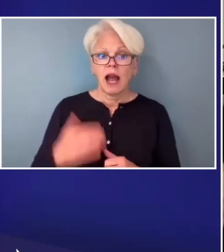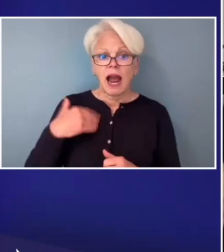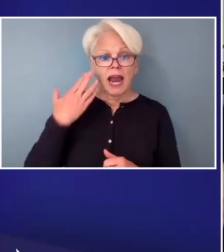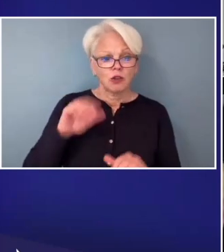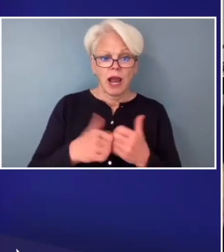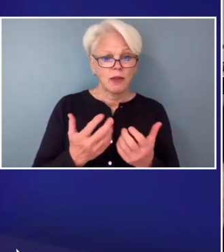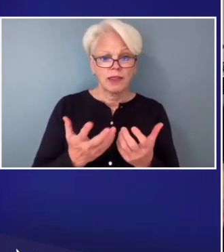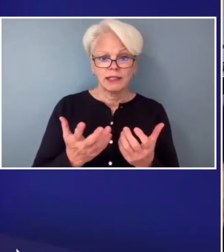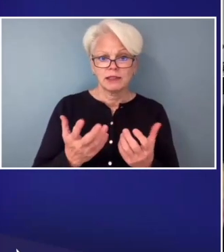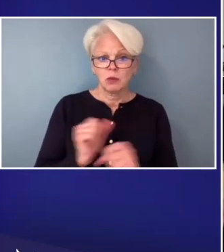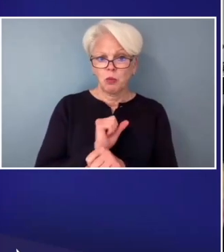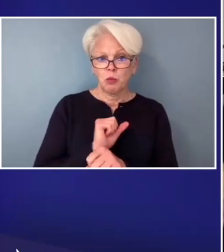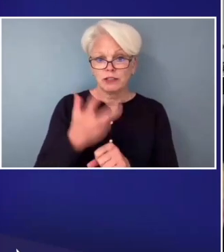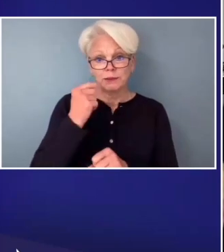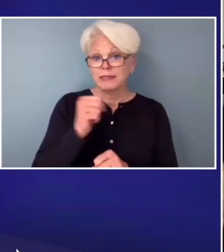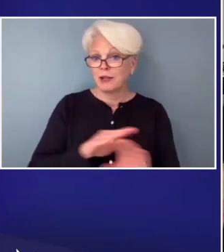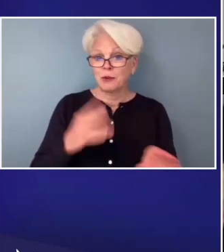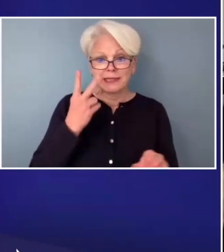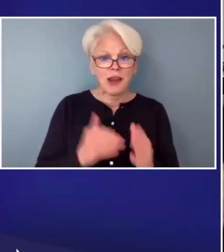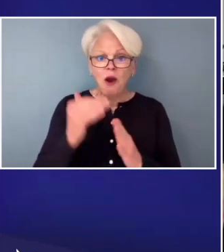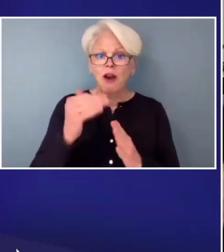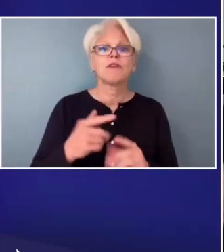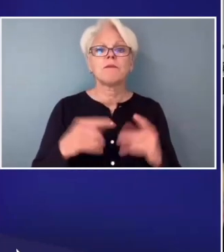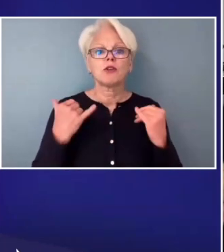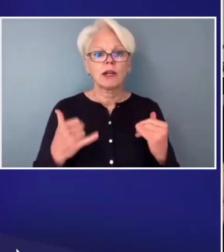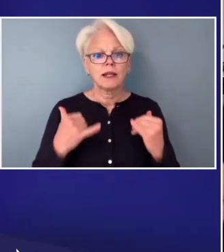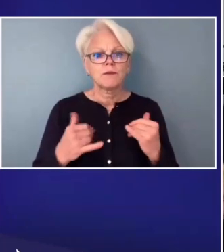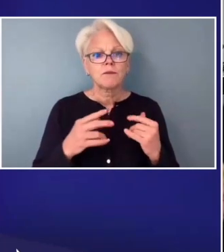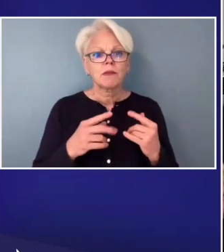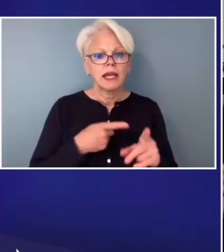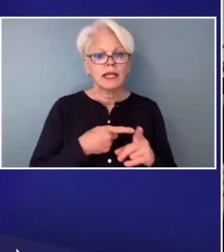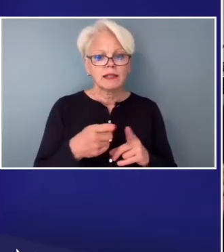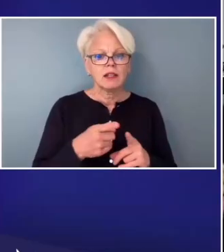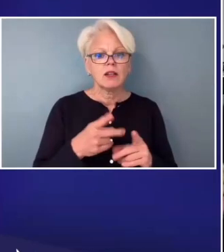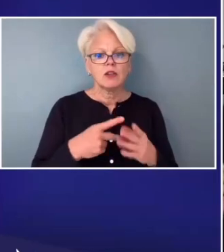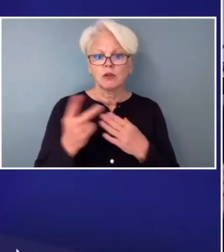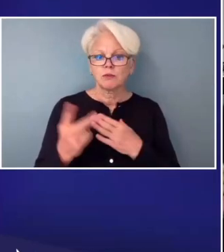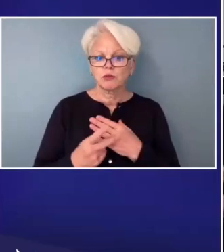because we don't see it very often in the, uh, right now, in the specializer programmatic world, but in a world that where we were